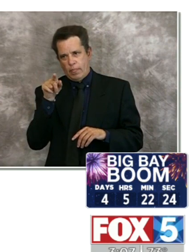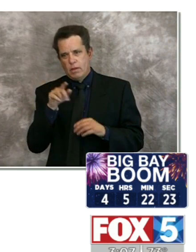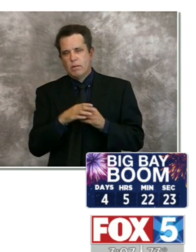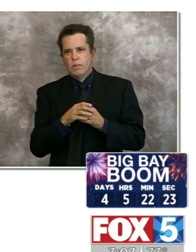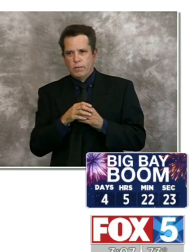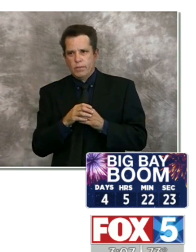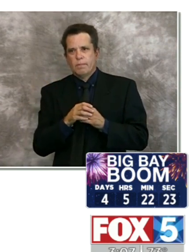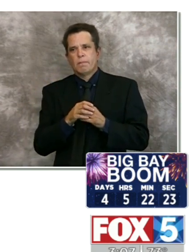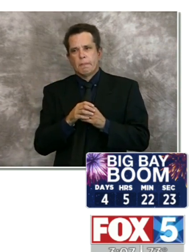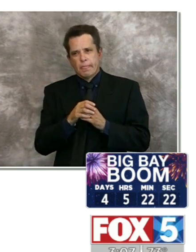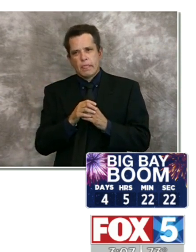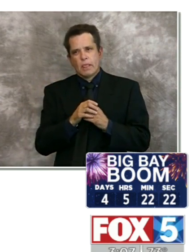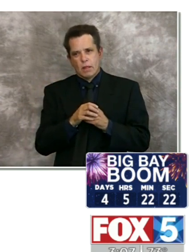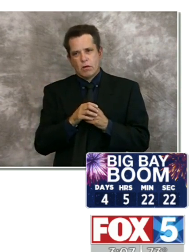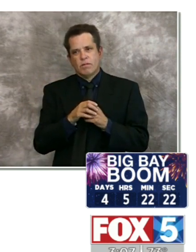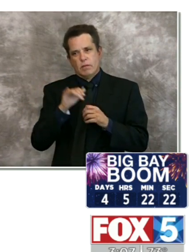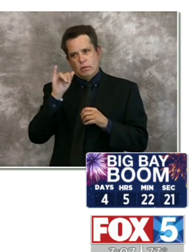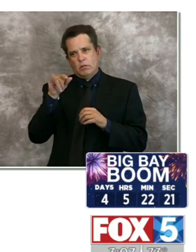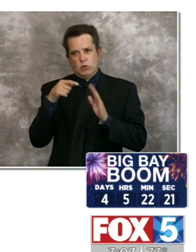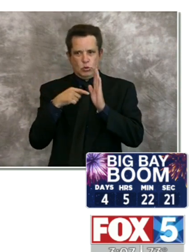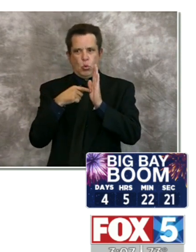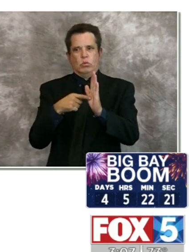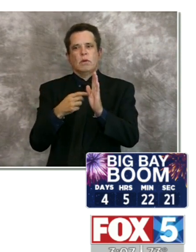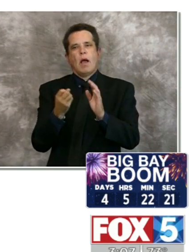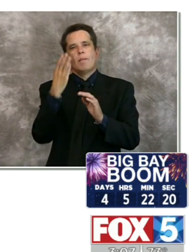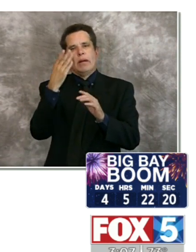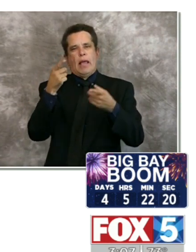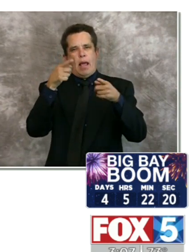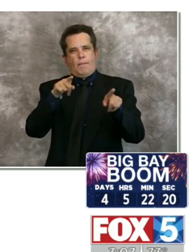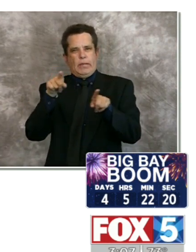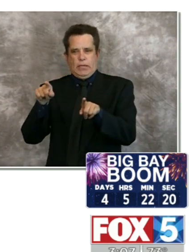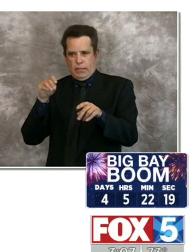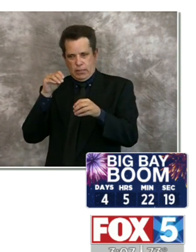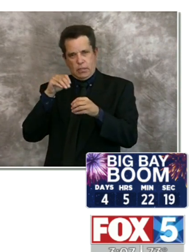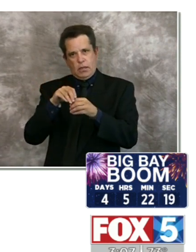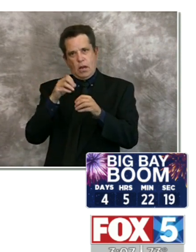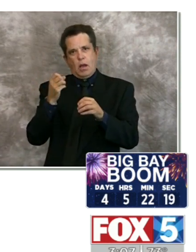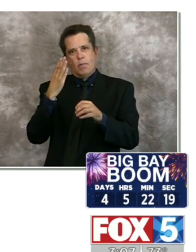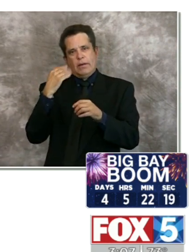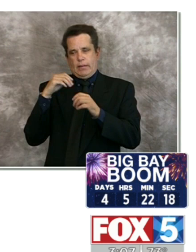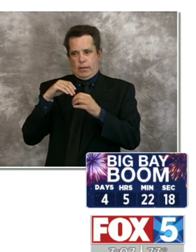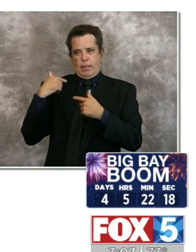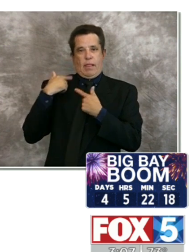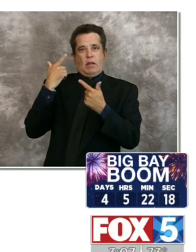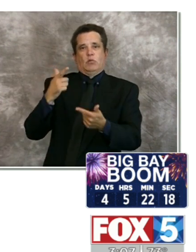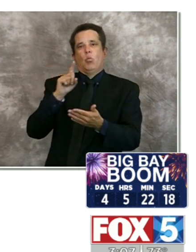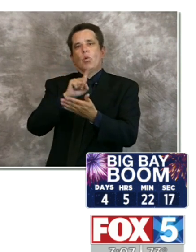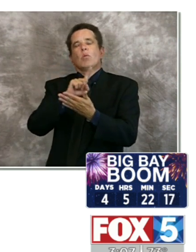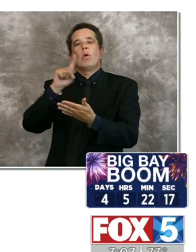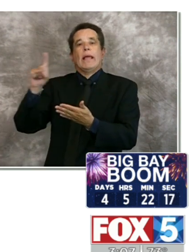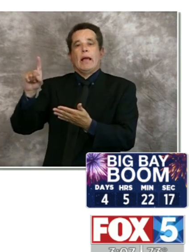SINCE YESTERDAY. OUTBREAK HERE TRIGGER NUMBER 2 WE GO TO THE NEXT SLIDE. THIS IS A SLIDE